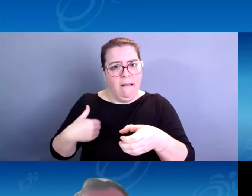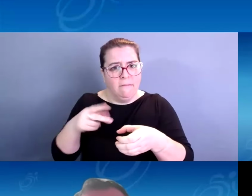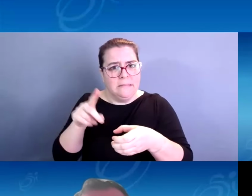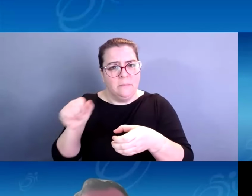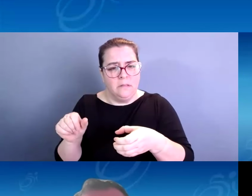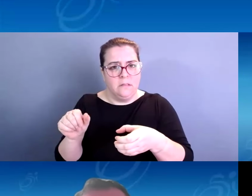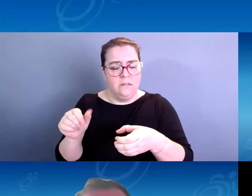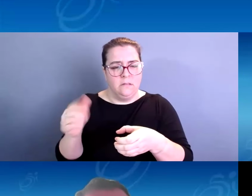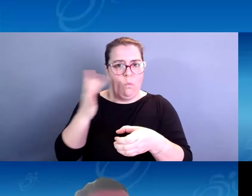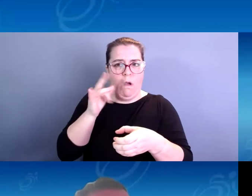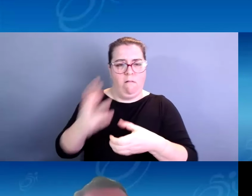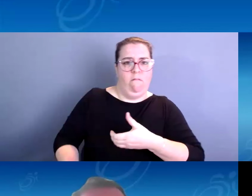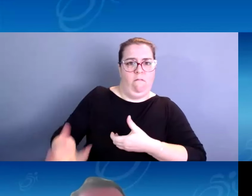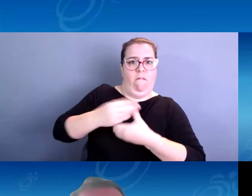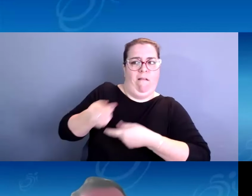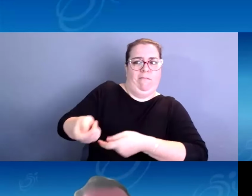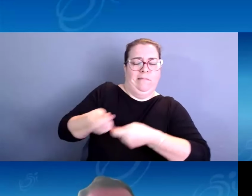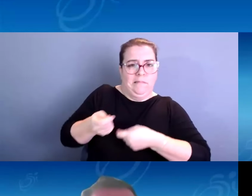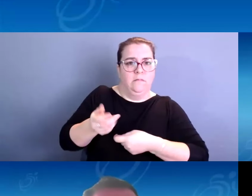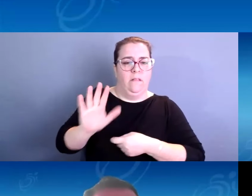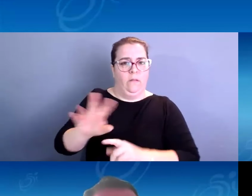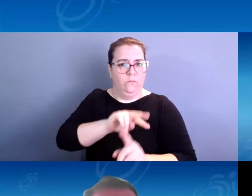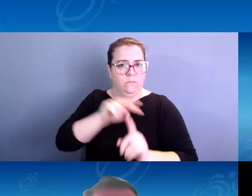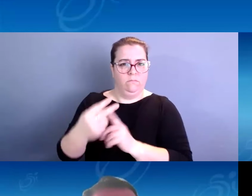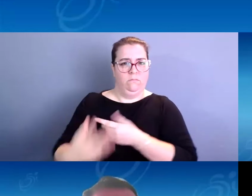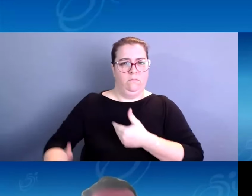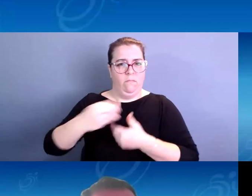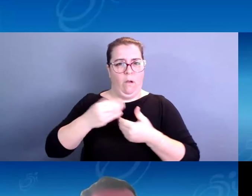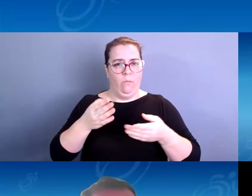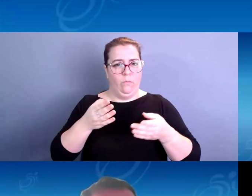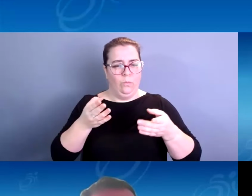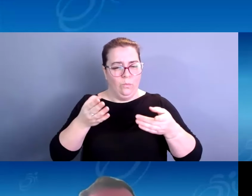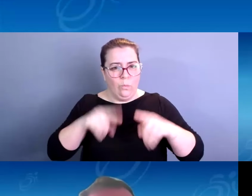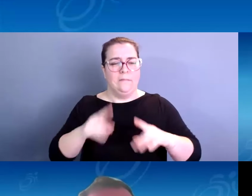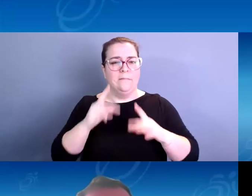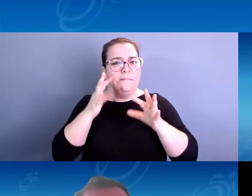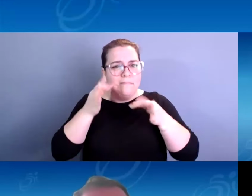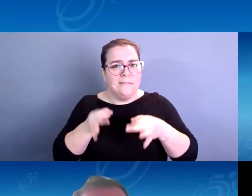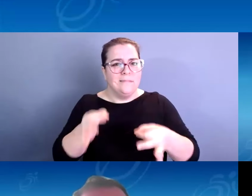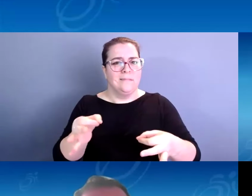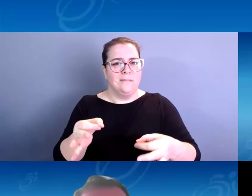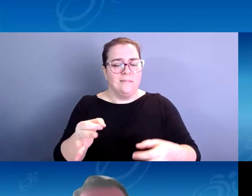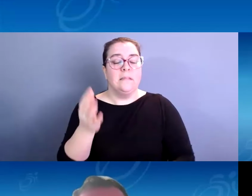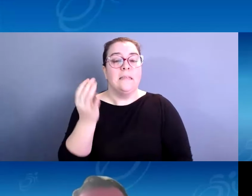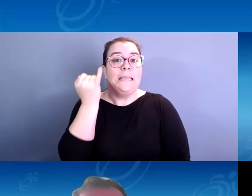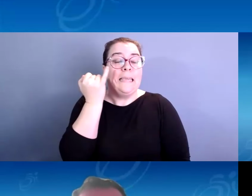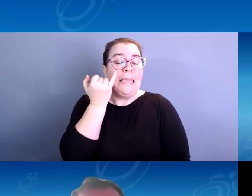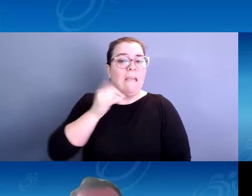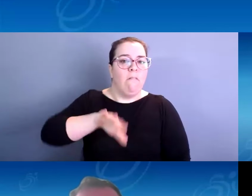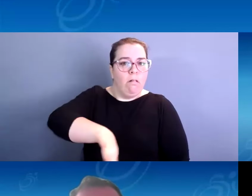Because if we don't include those voices in shaping organizational culture, what ends up happening is the culture doesn't serve everybody.